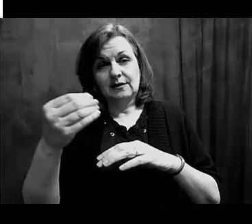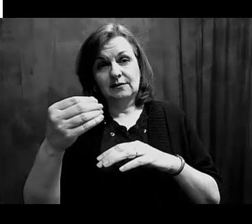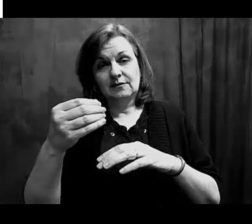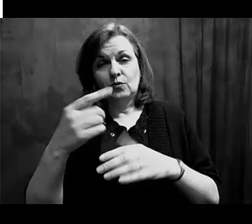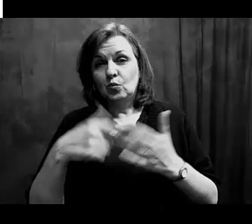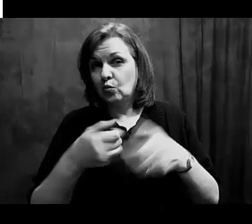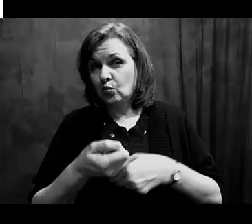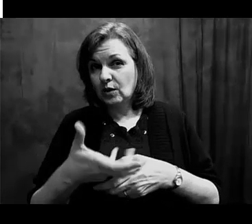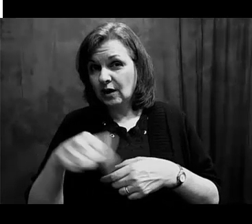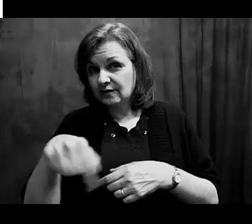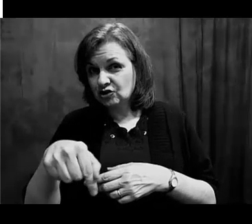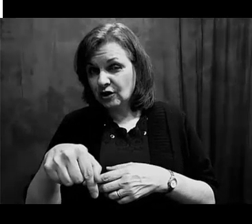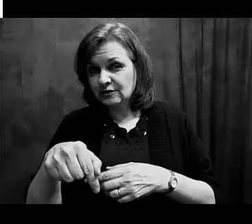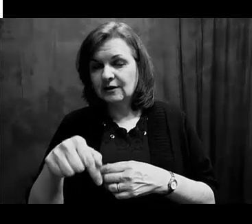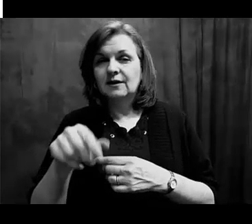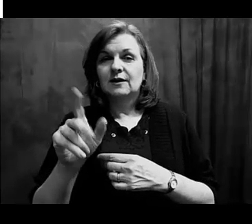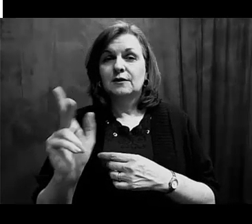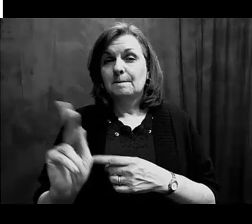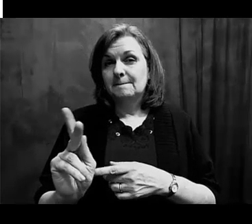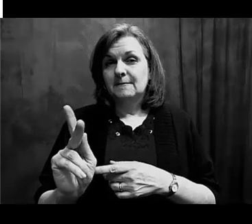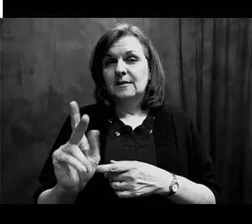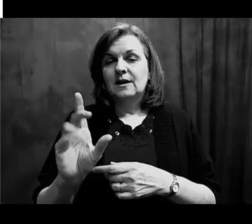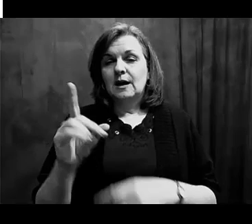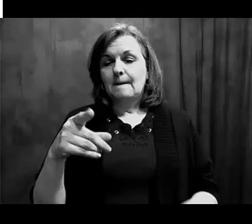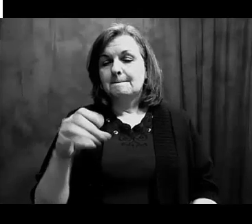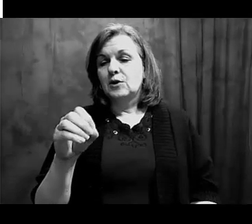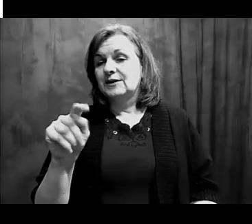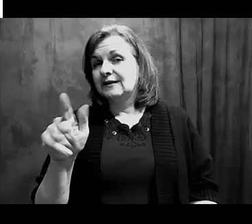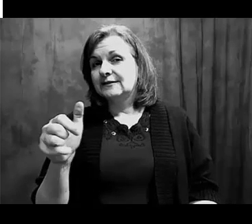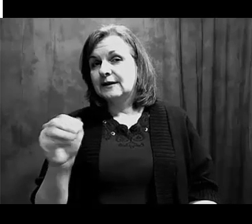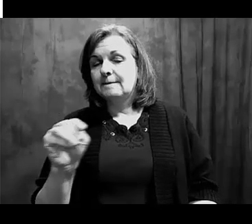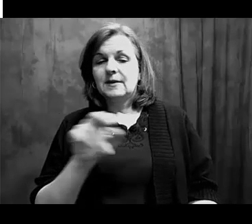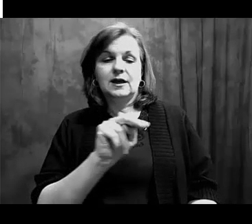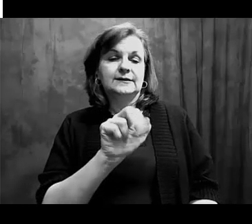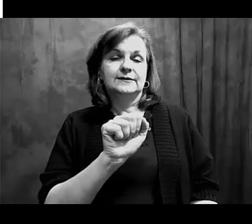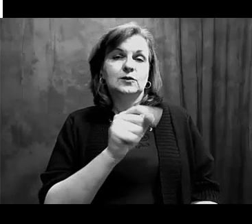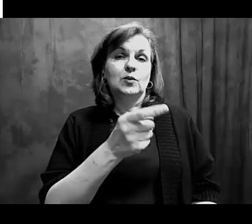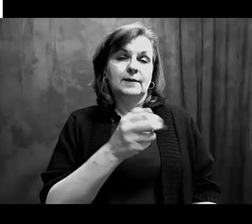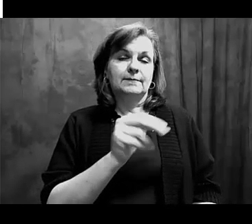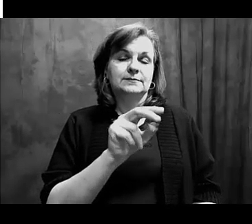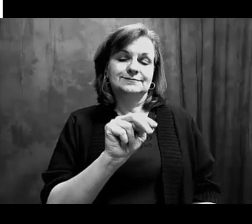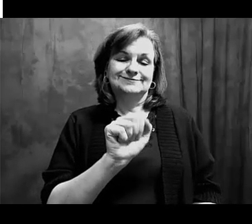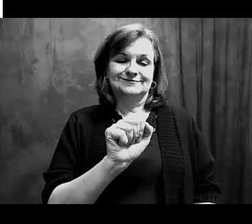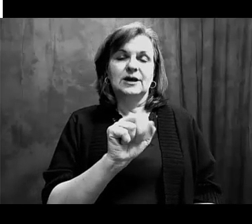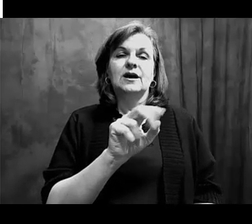potassium and the sodium concentrations inside and outside of the cell